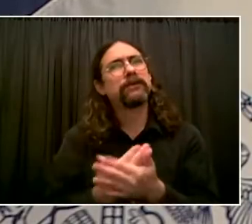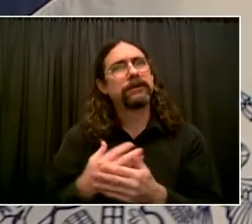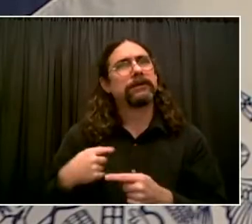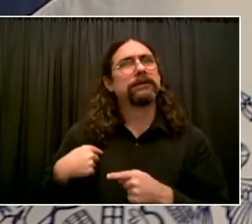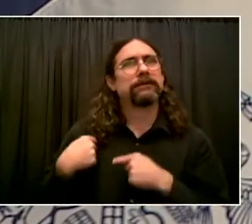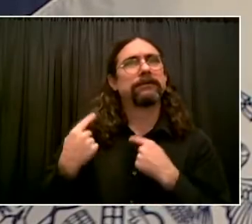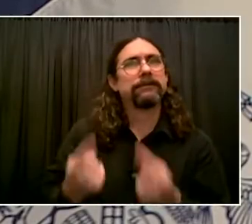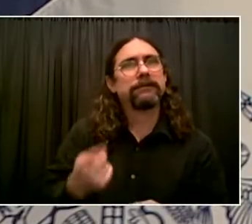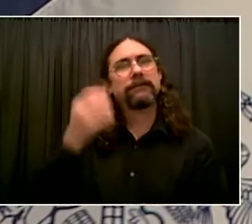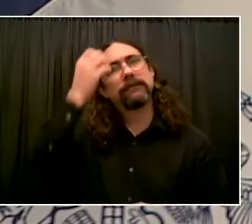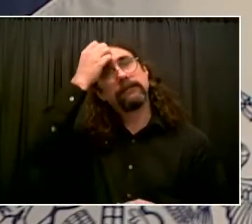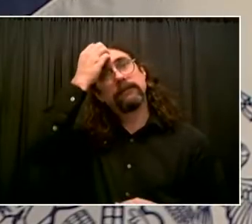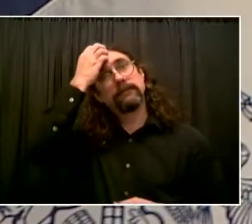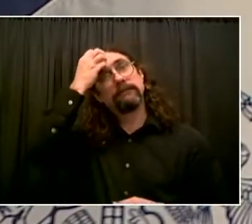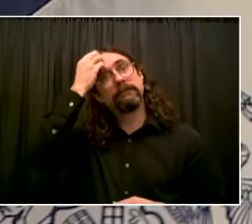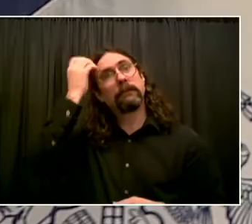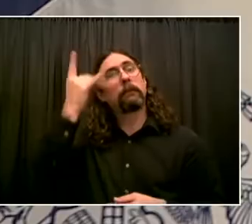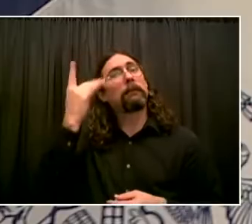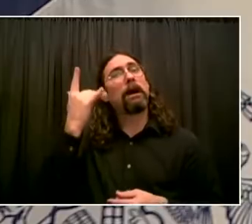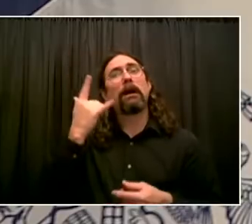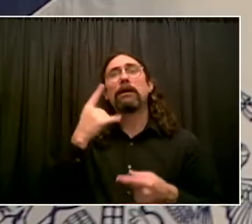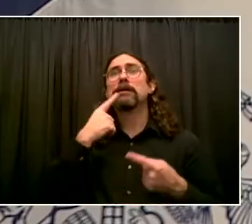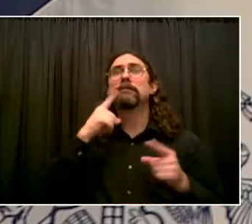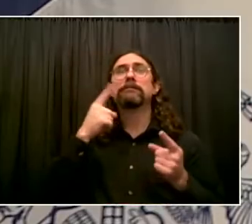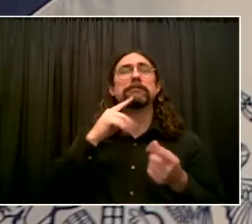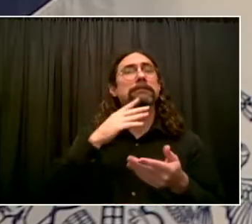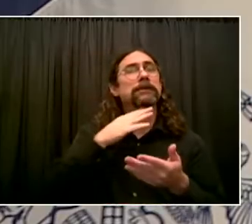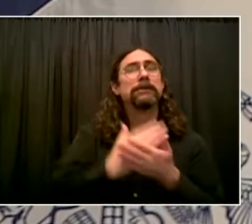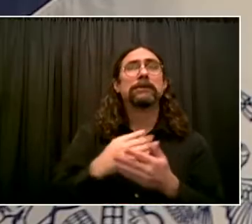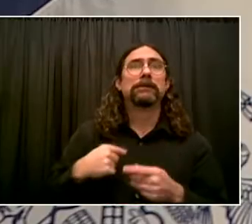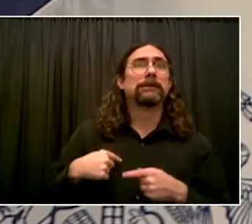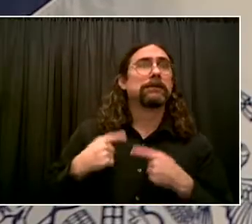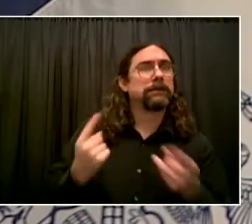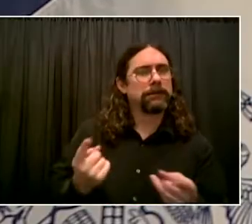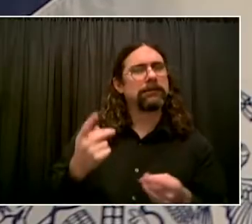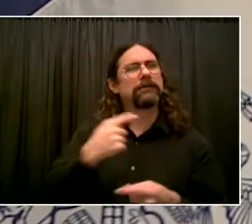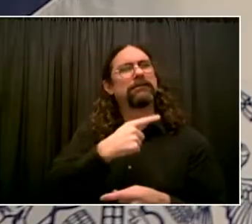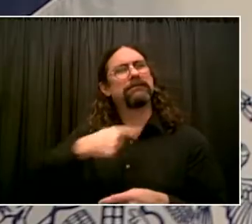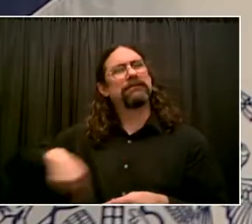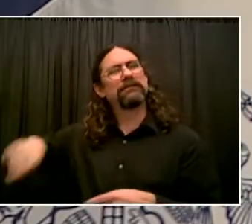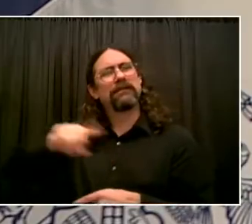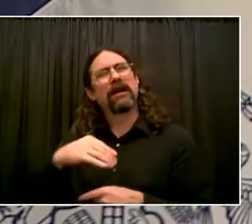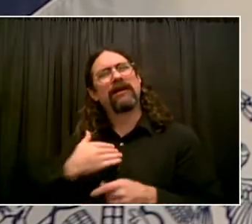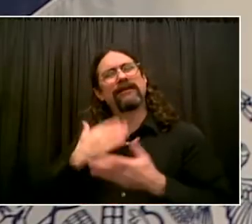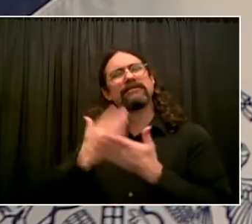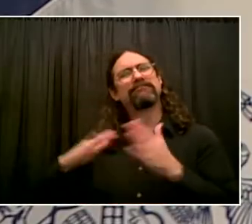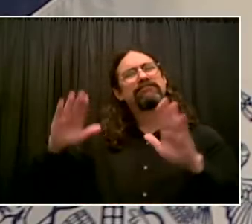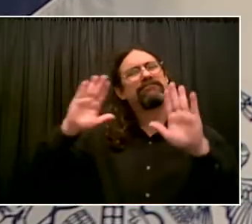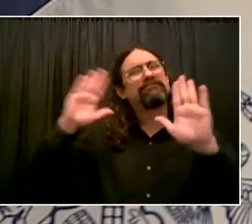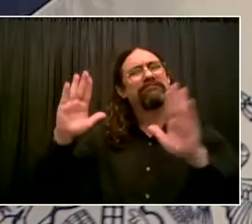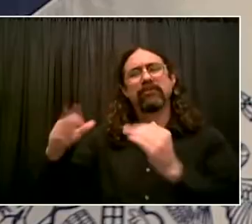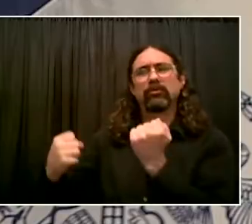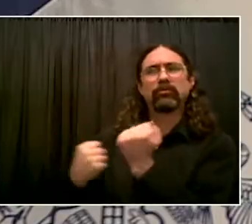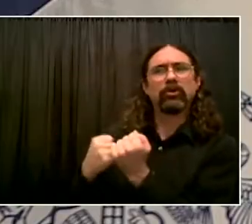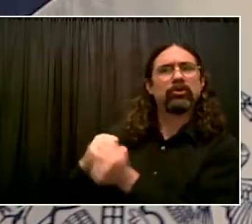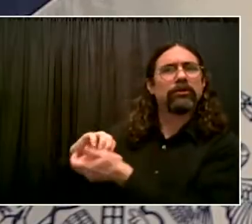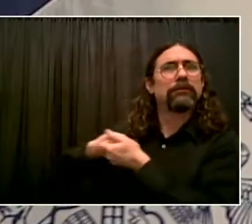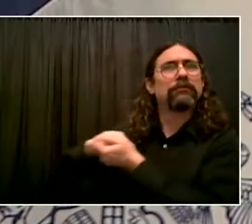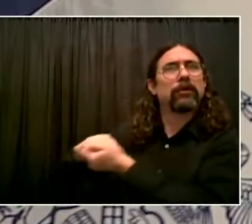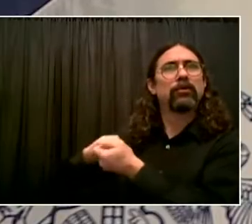COMMUNITY BASED PARTNERS WHO WERE PASSIONATE ABOUT THE WORK. INCREDIBLE NETWORKS WHO REACHED PEOPLE